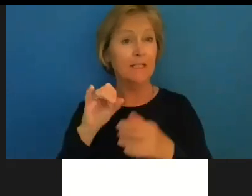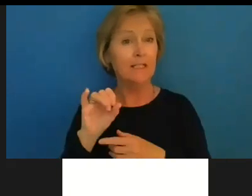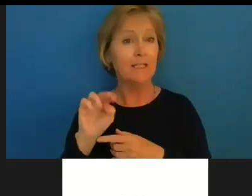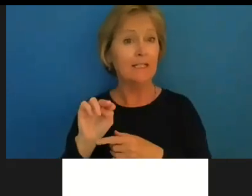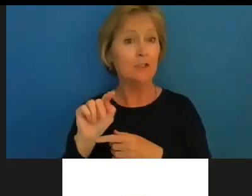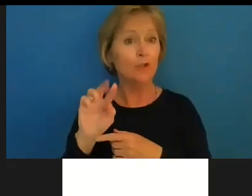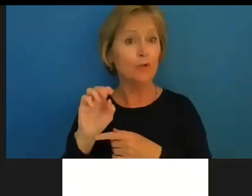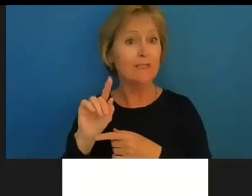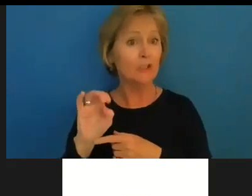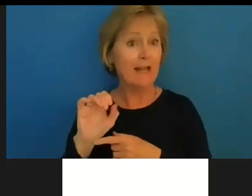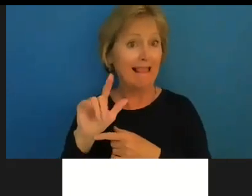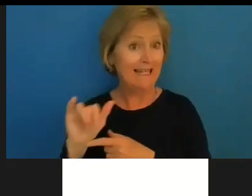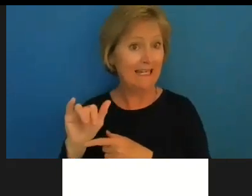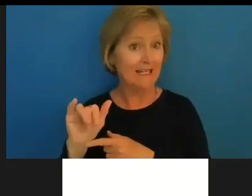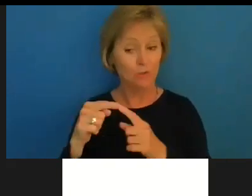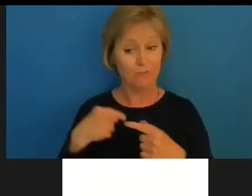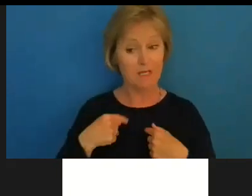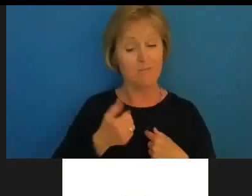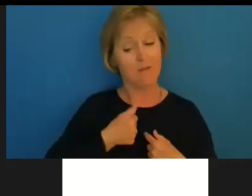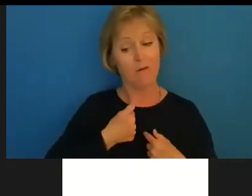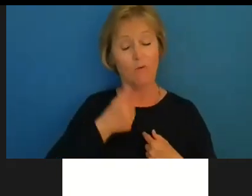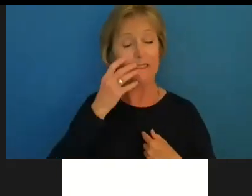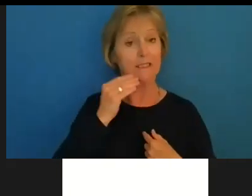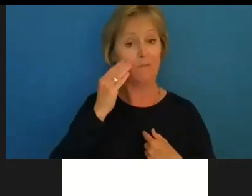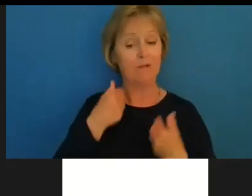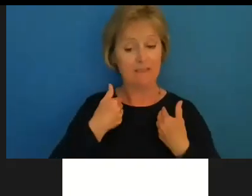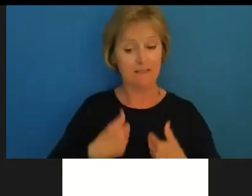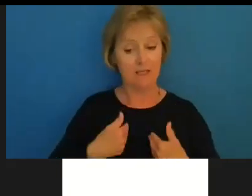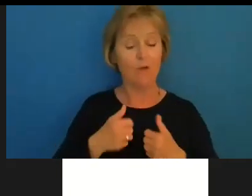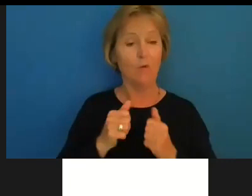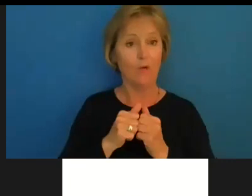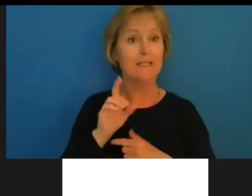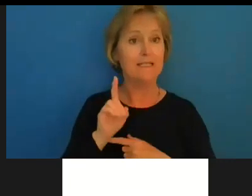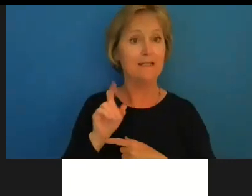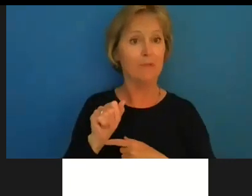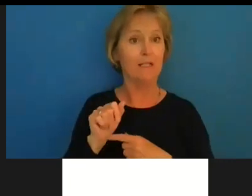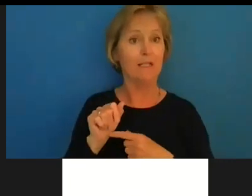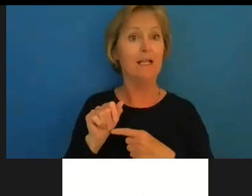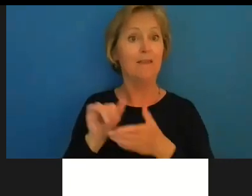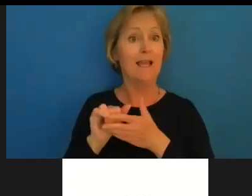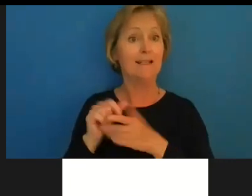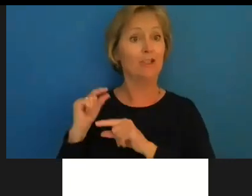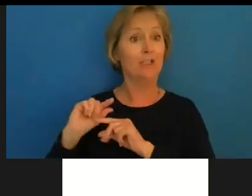I think, to me, anyway, you know, just because of my own expereince as someone with a disability that's genetic, when